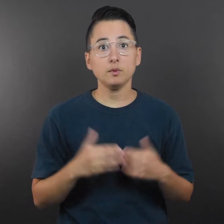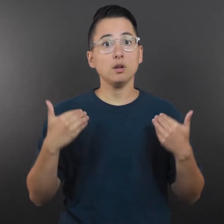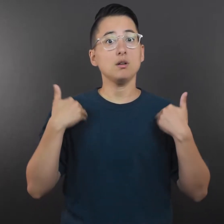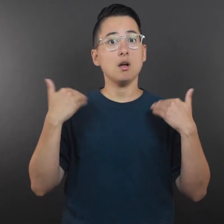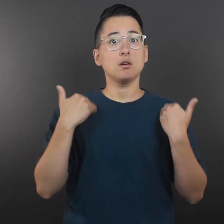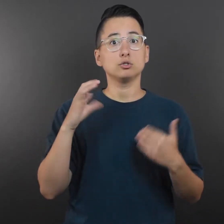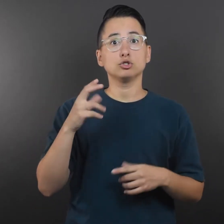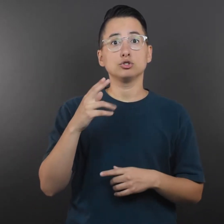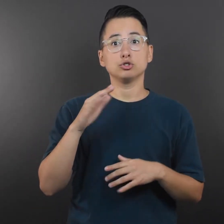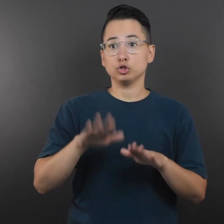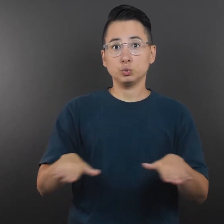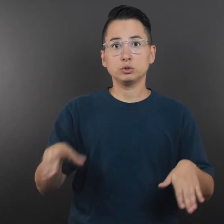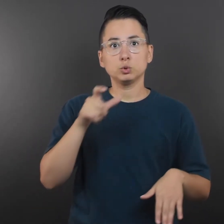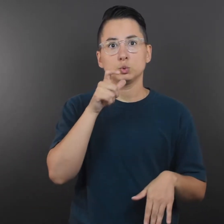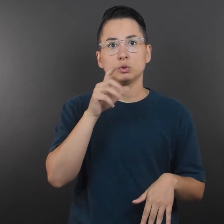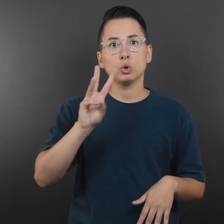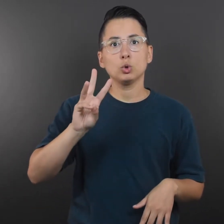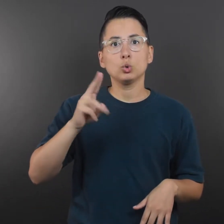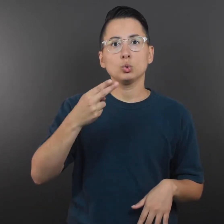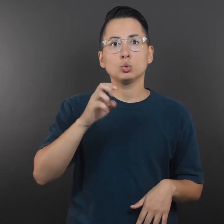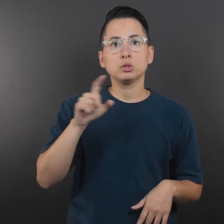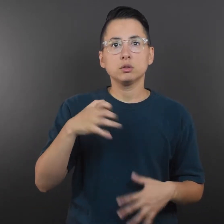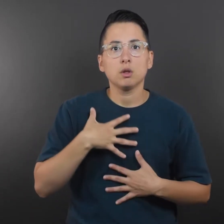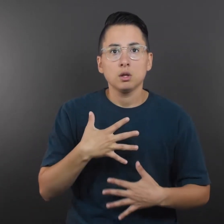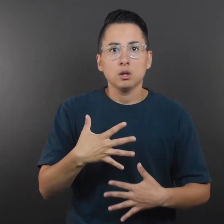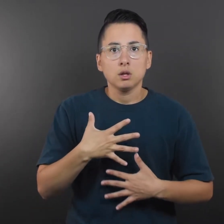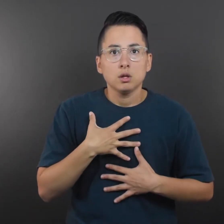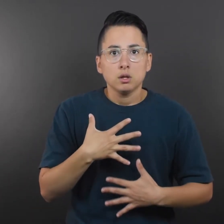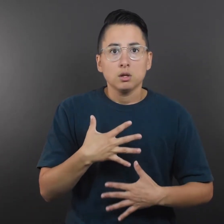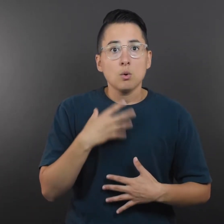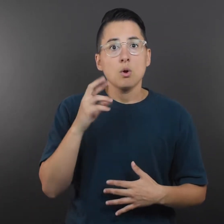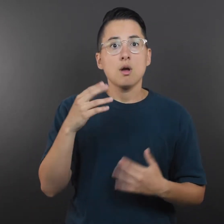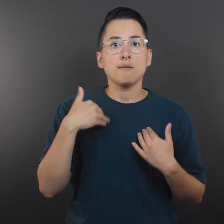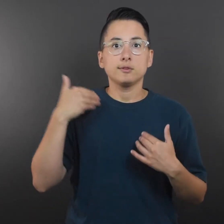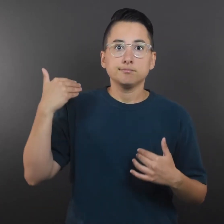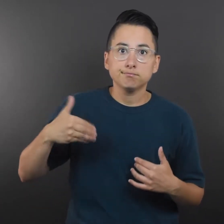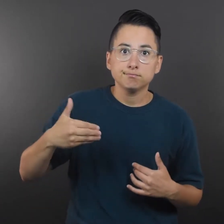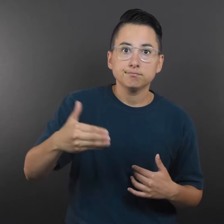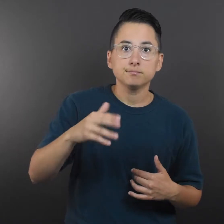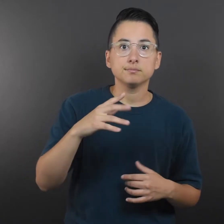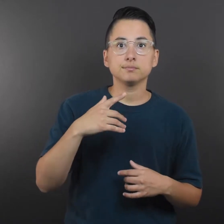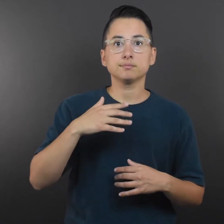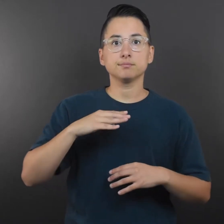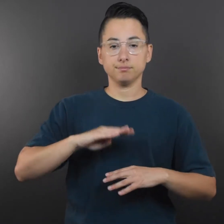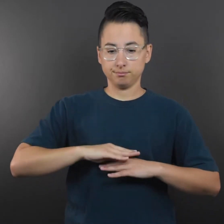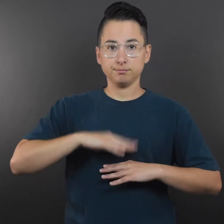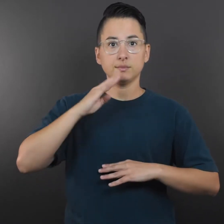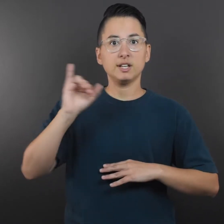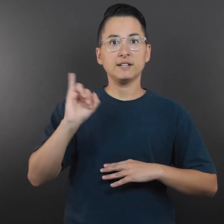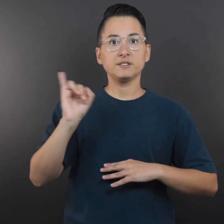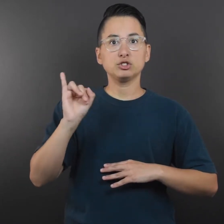who wheeze a lot and have frequent respiratory infections that continue